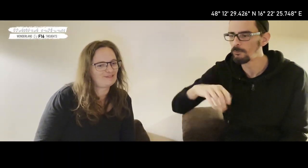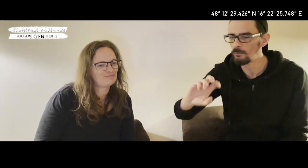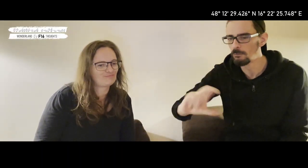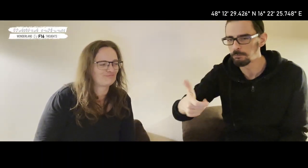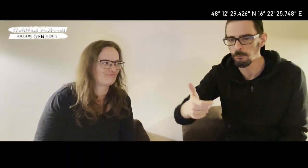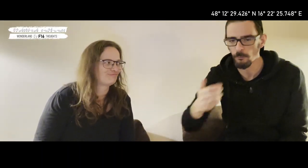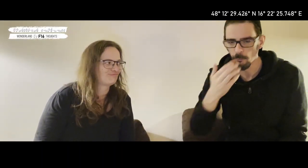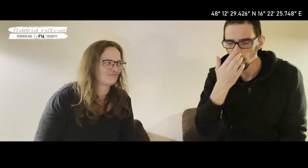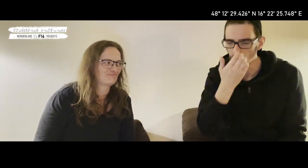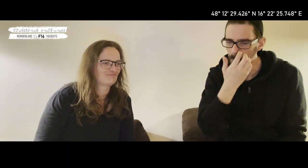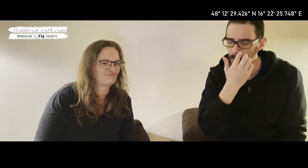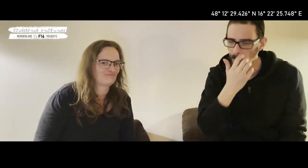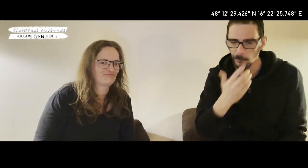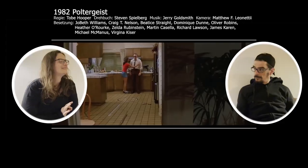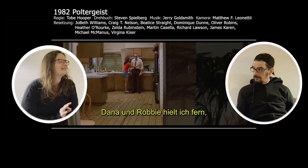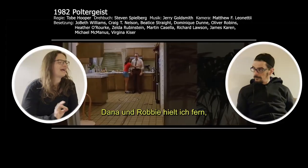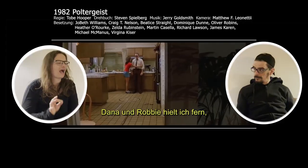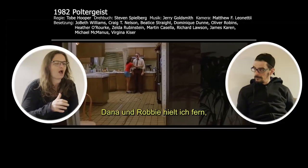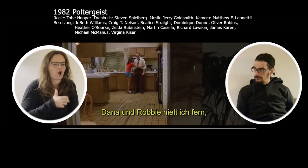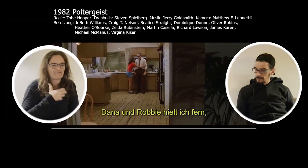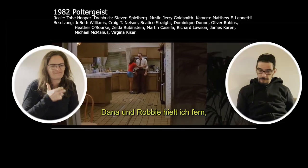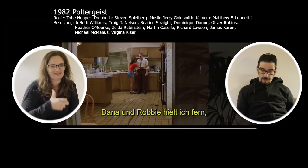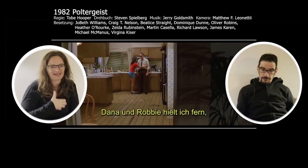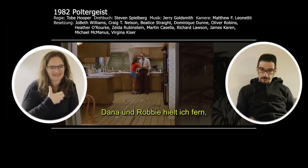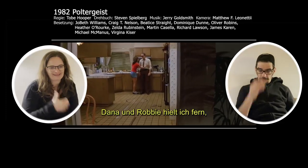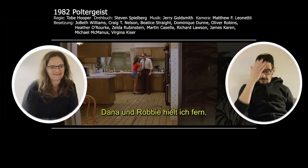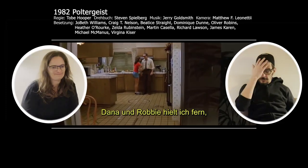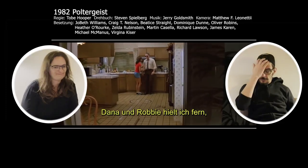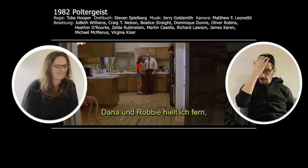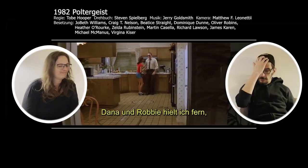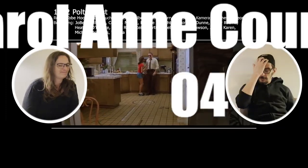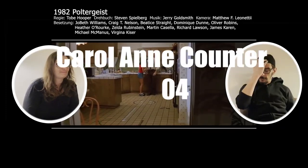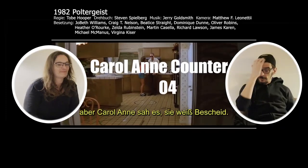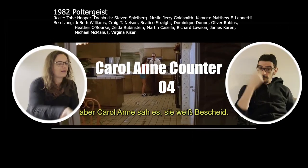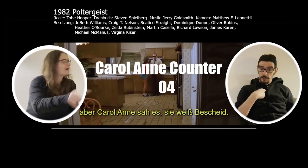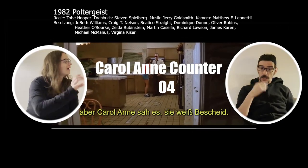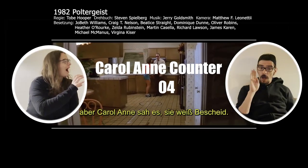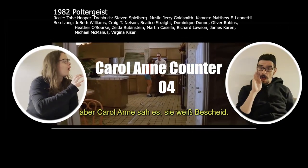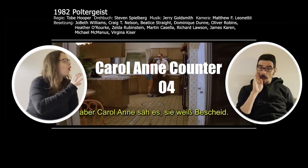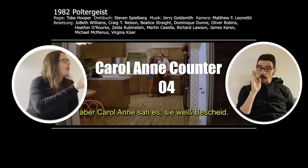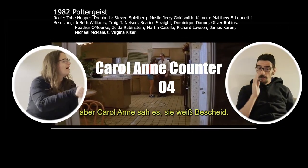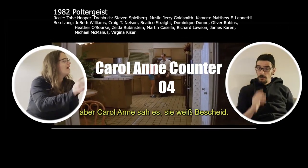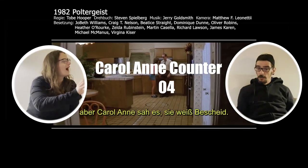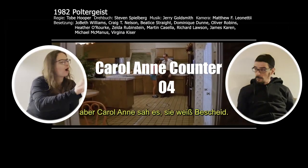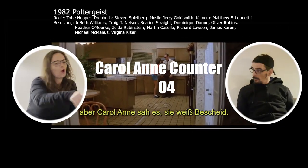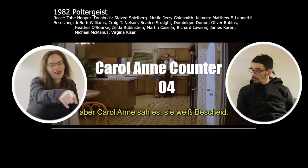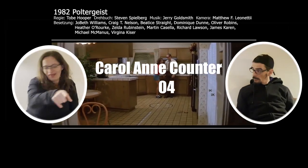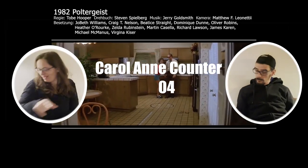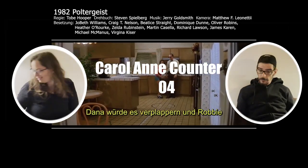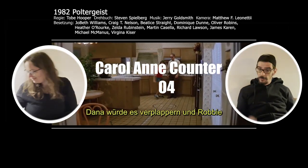and then your mother switches to a war movie. The mother is completely excited. There's Carol again!